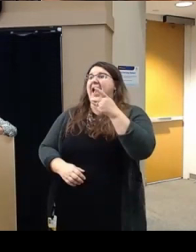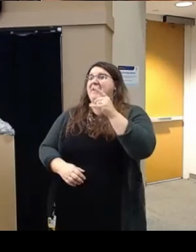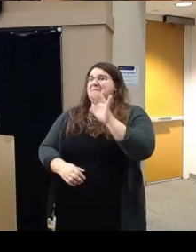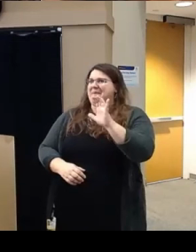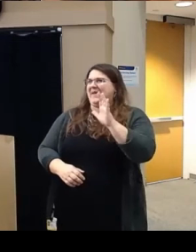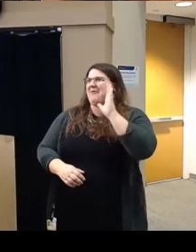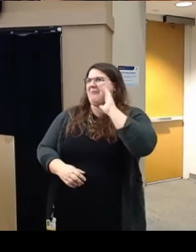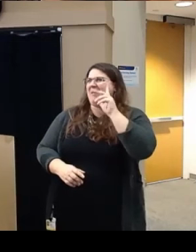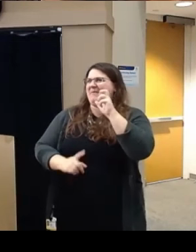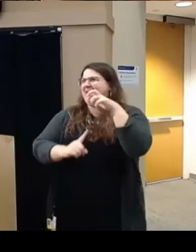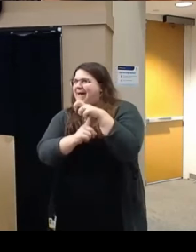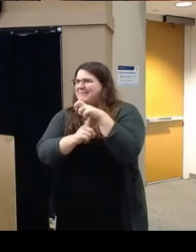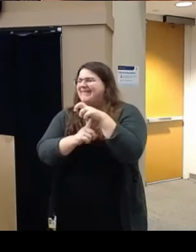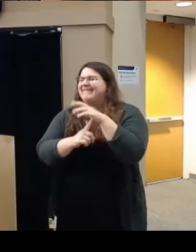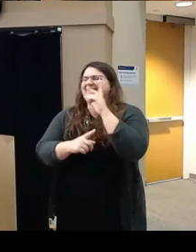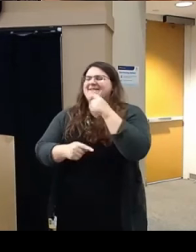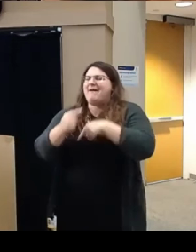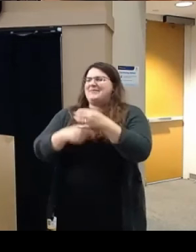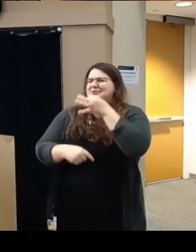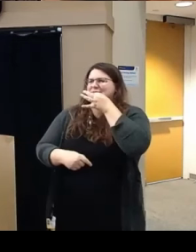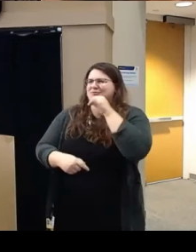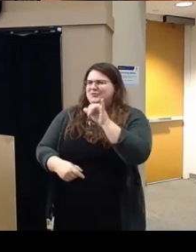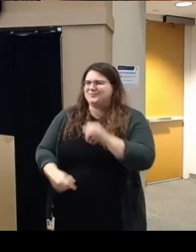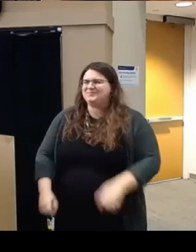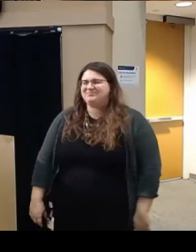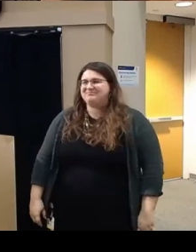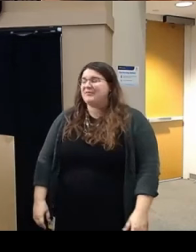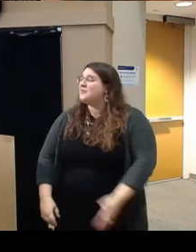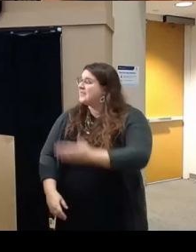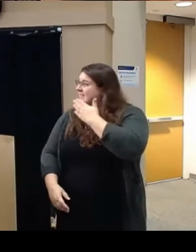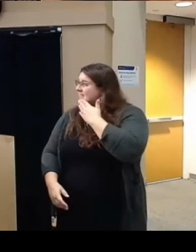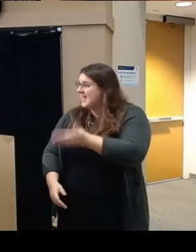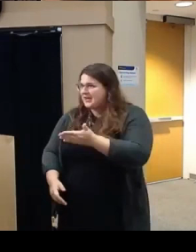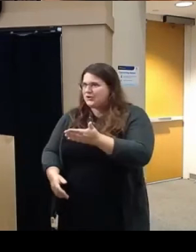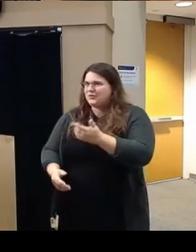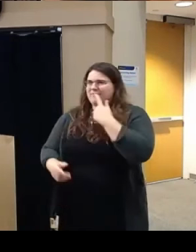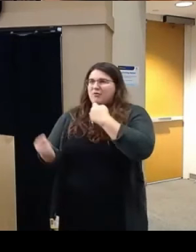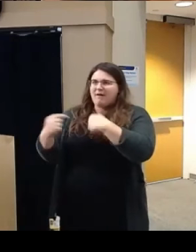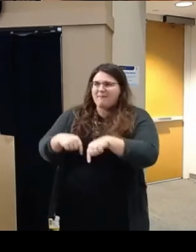for sharing um your knowledge and uh giving us a heads up about what we can expect thank